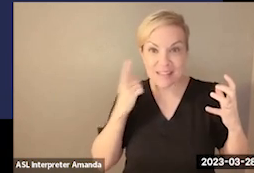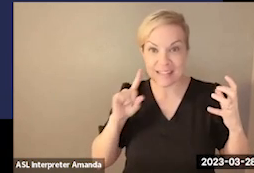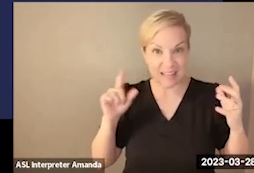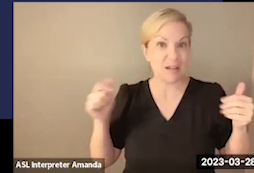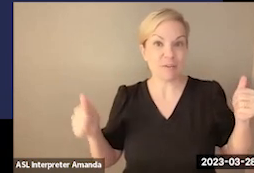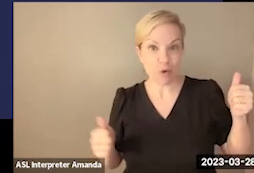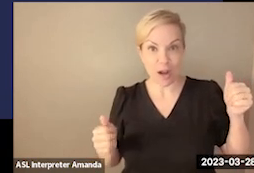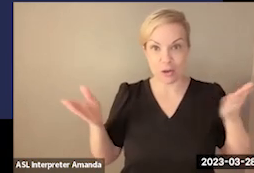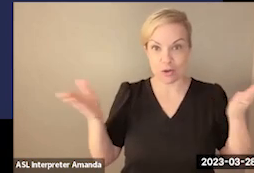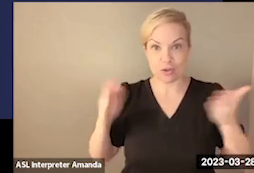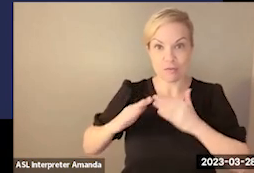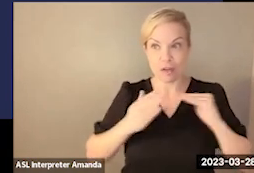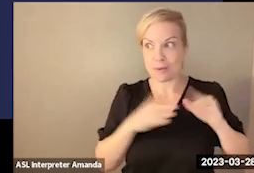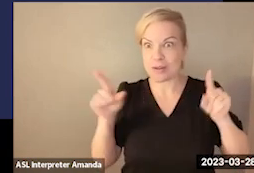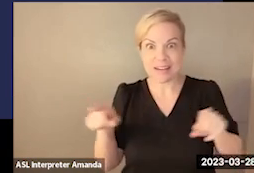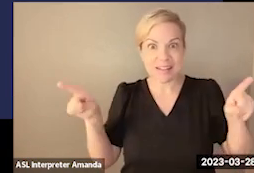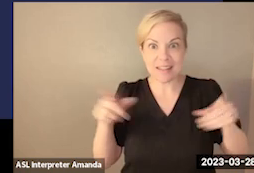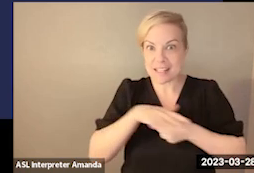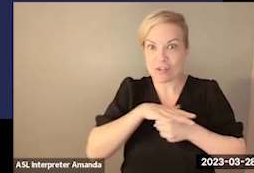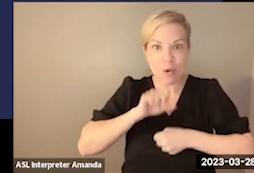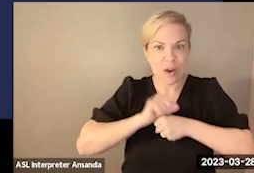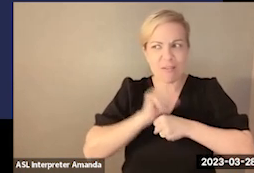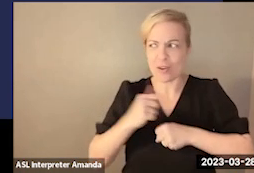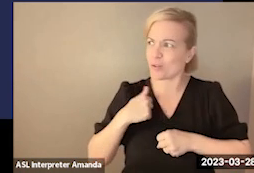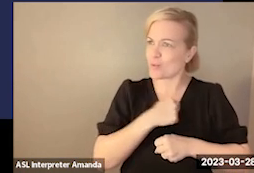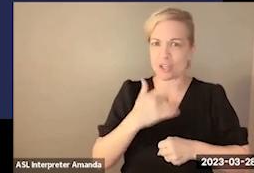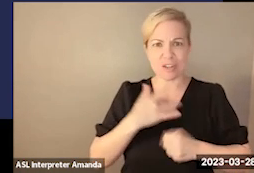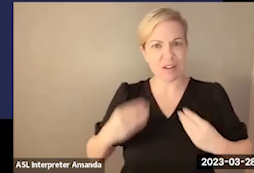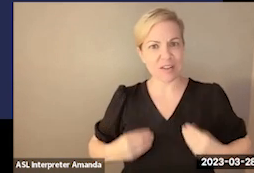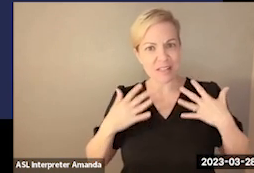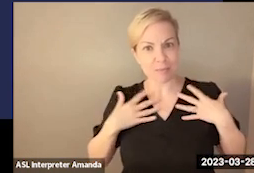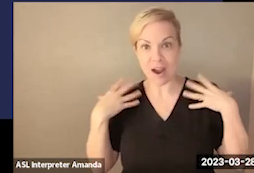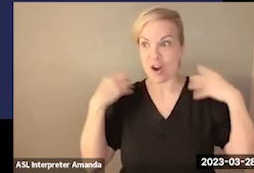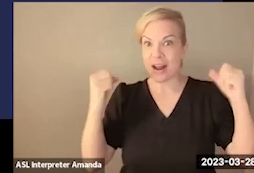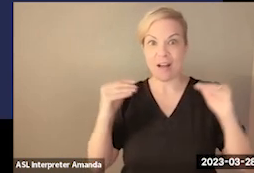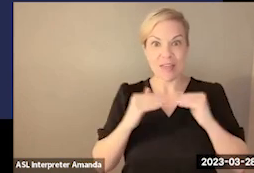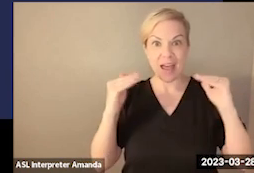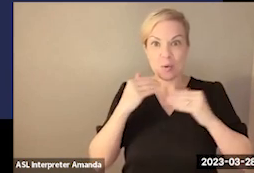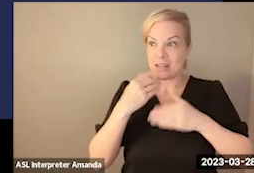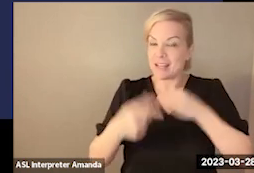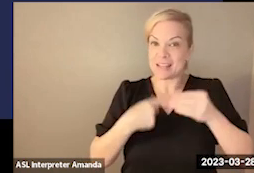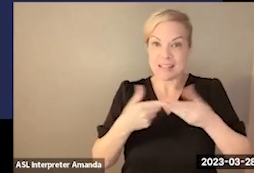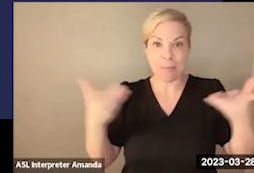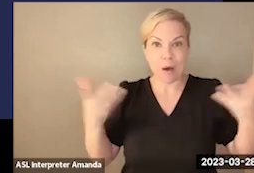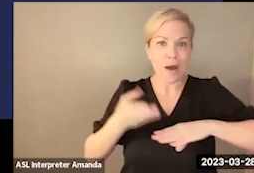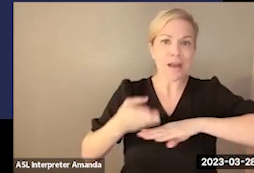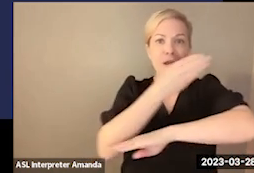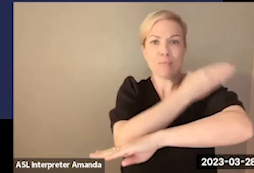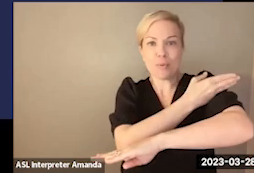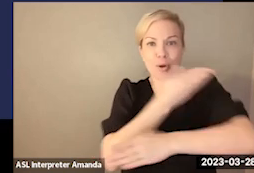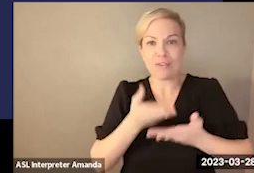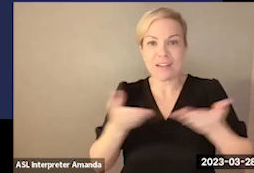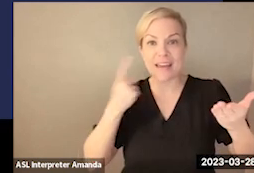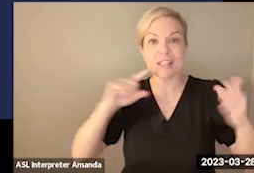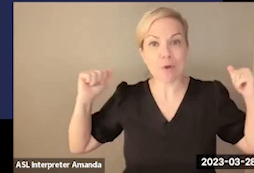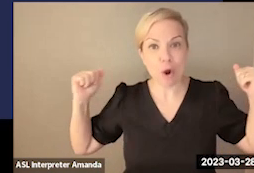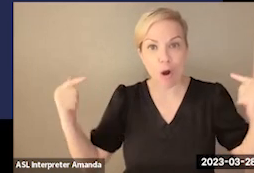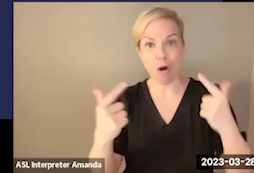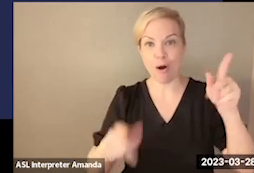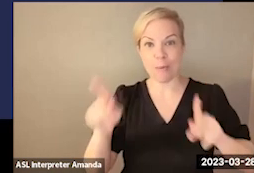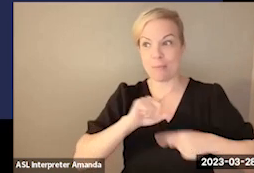Debbie Stine, Science & Technology Policy Academy: hired by these local efforts, and remember that health equity is all about making things better for all of us when everyone's healthy, everyone benefits.